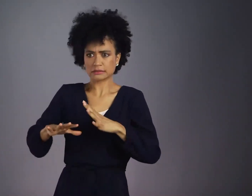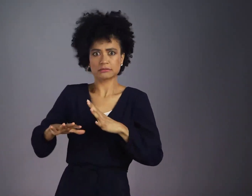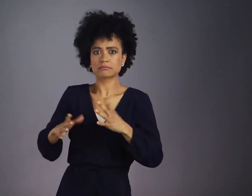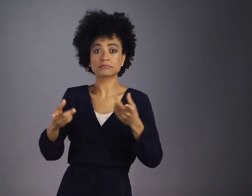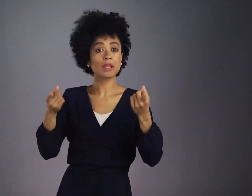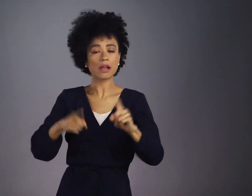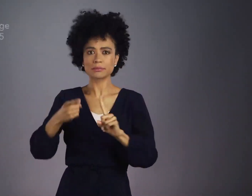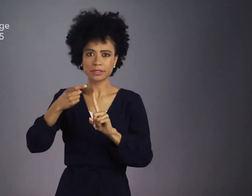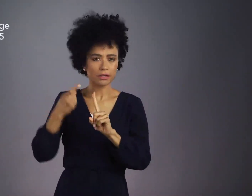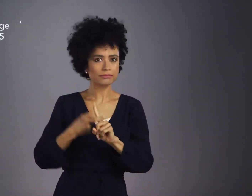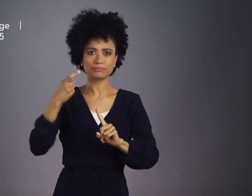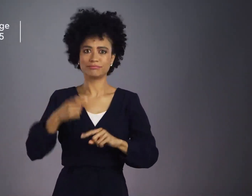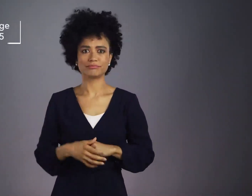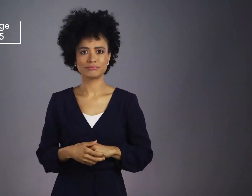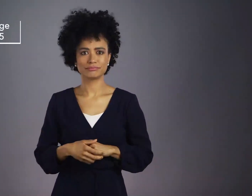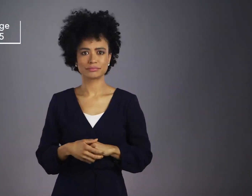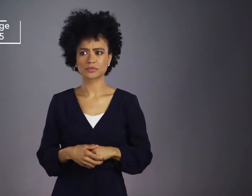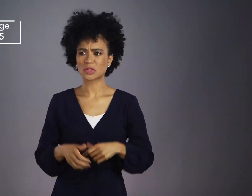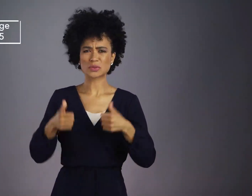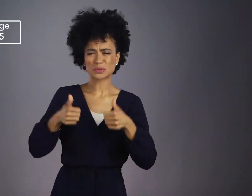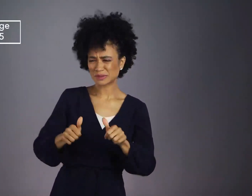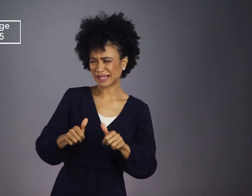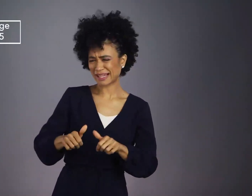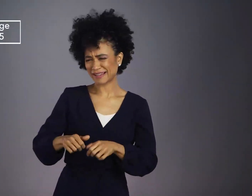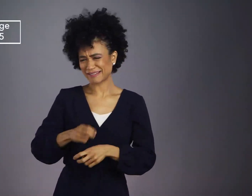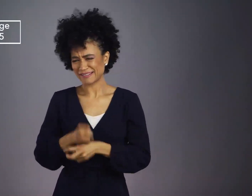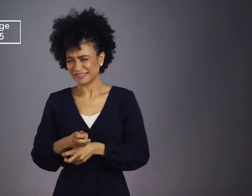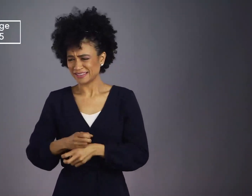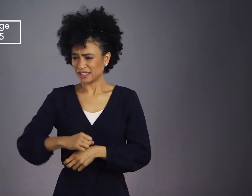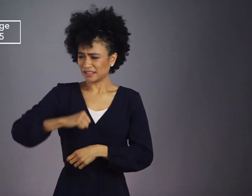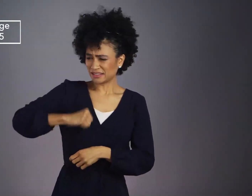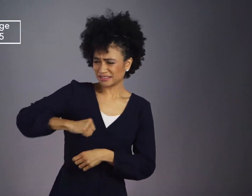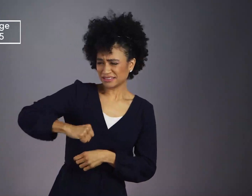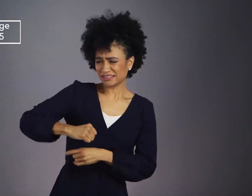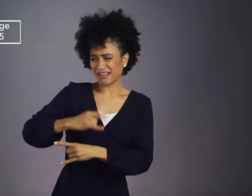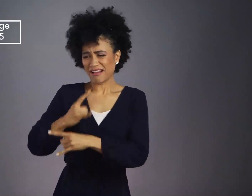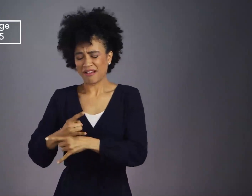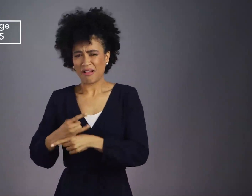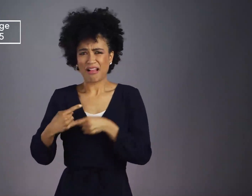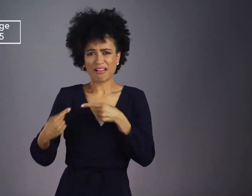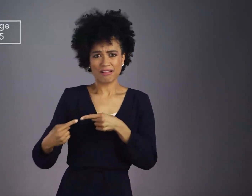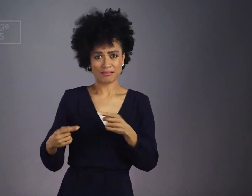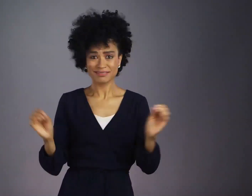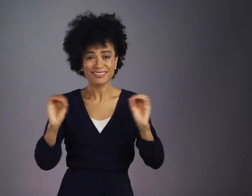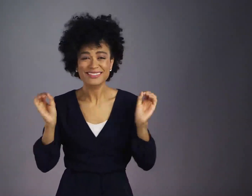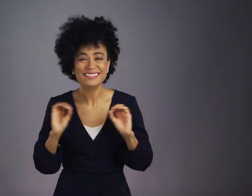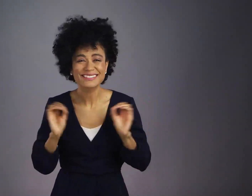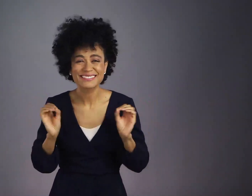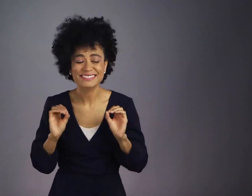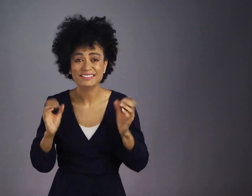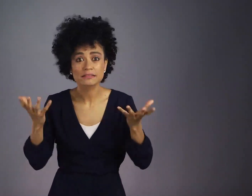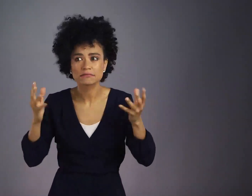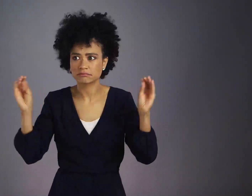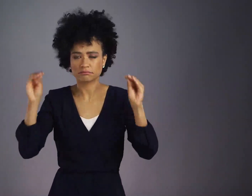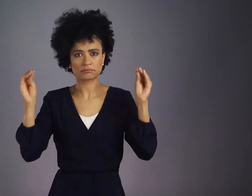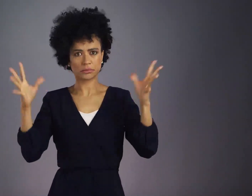We will see that our new attitude toward liquor has been given us without any thought or effort on our part.